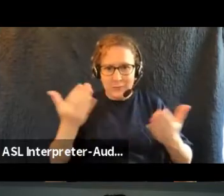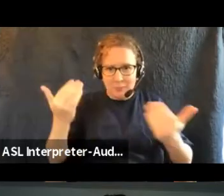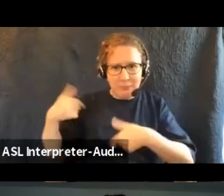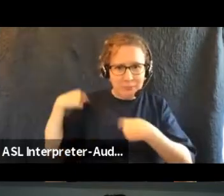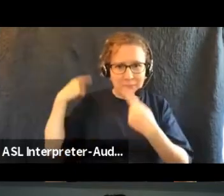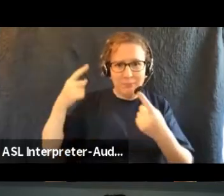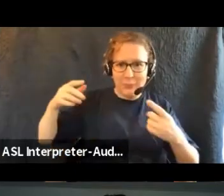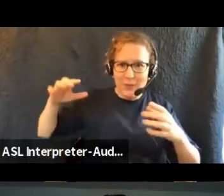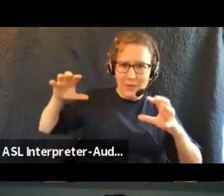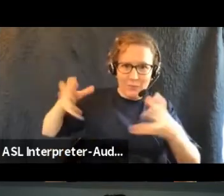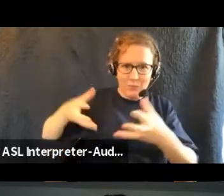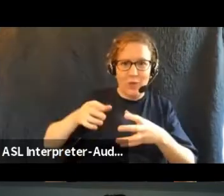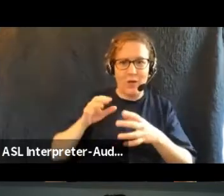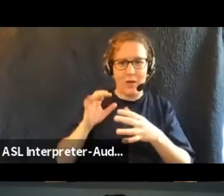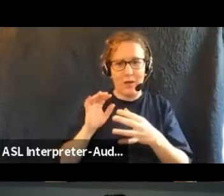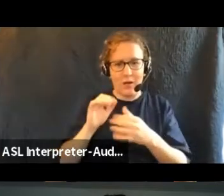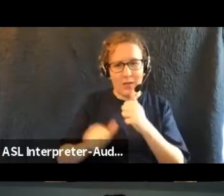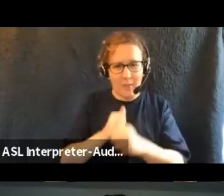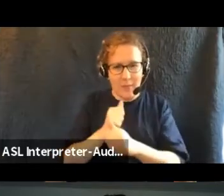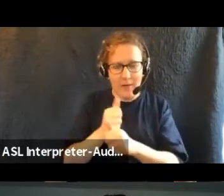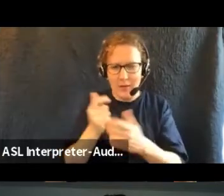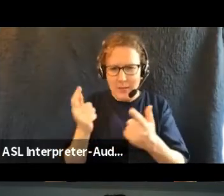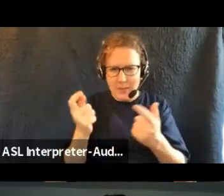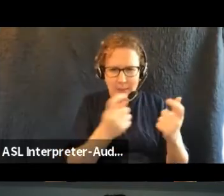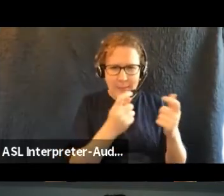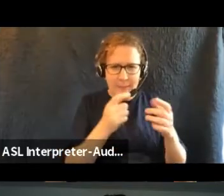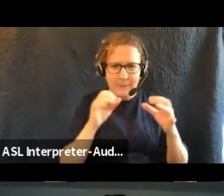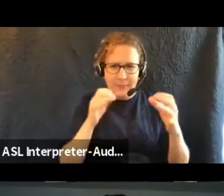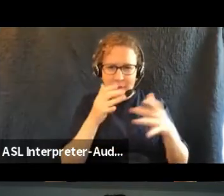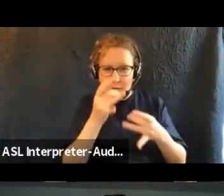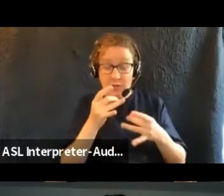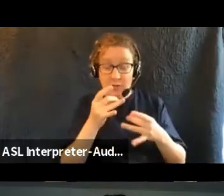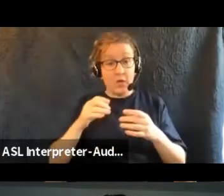It's been really helpful for us to do feedback sessions with them because we've been able